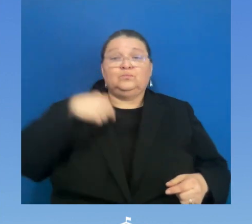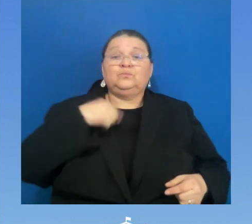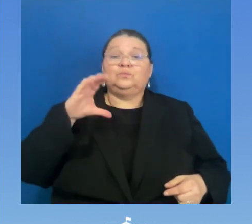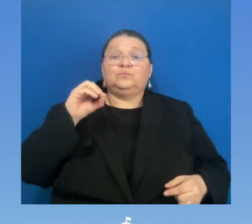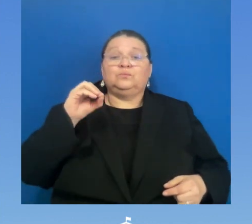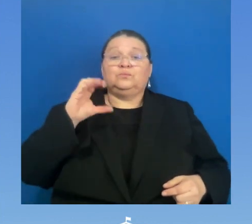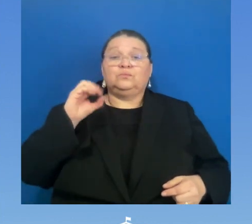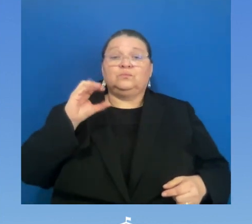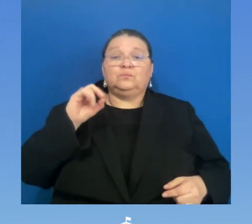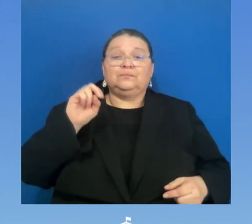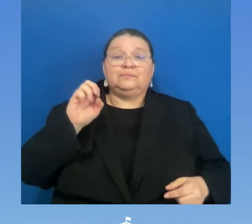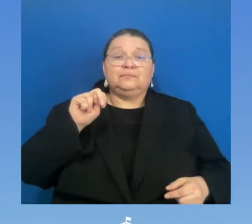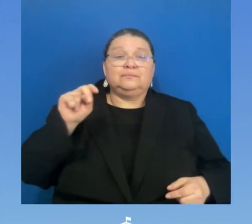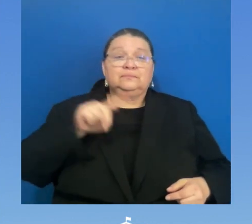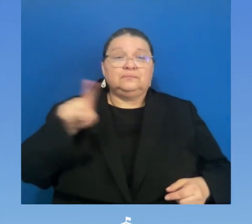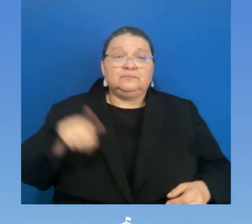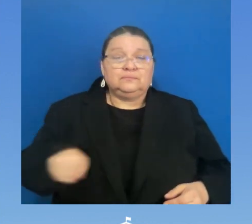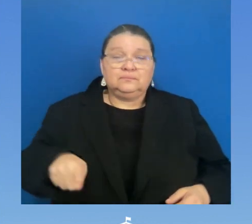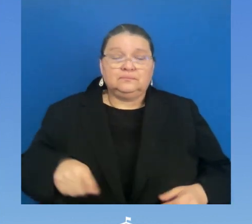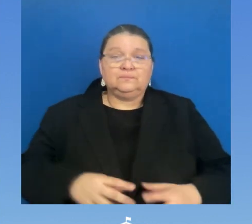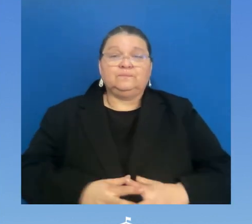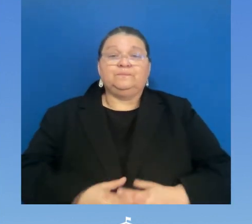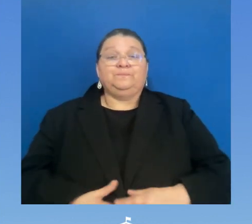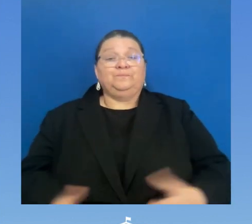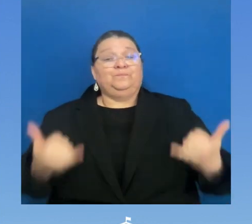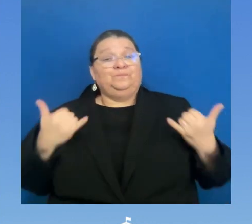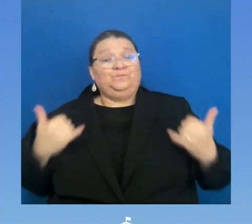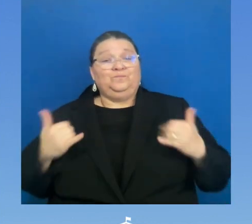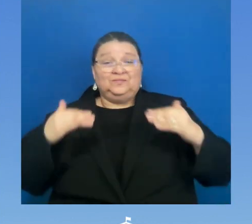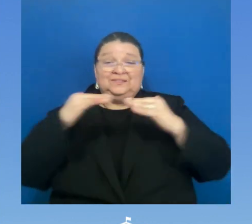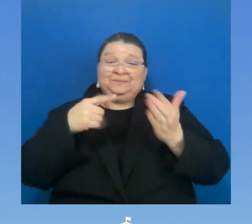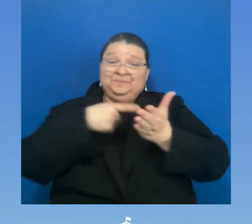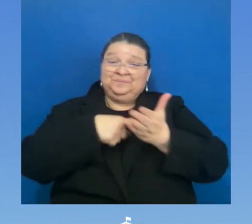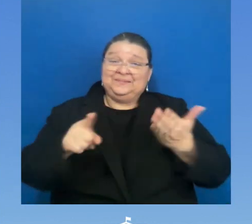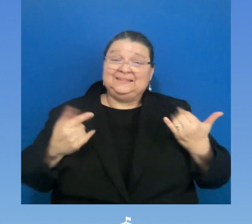On Equal Pay Day, I want to honor our essential women workers.